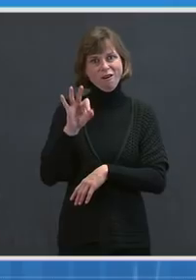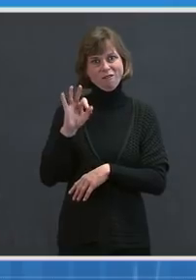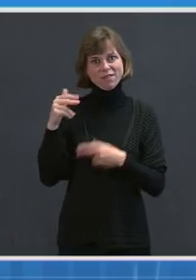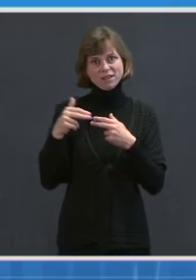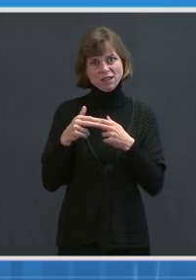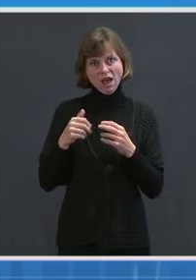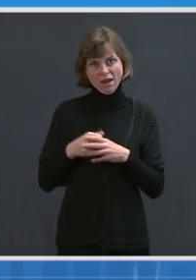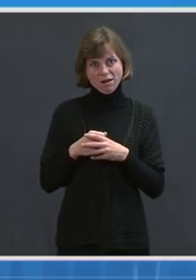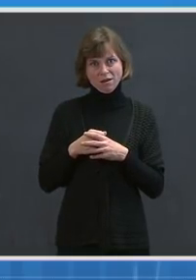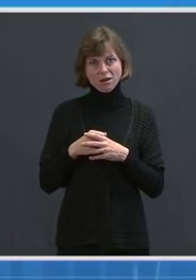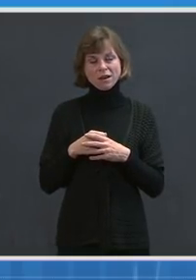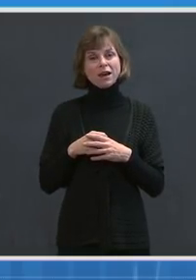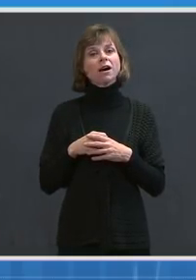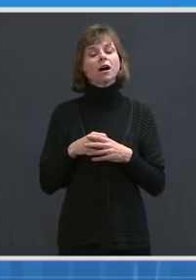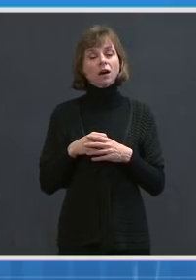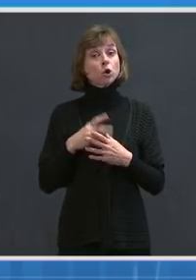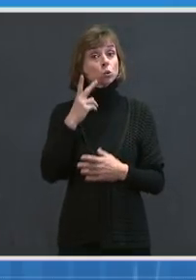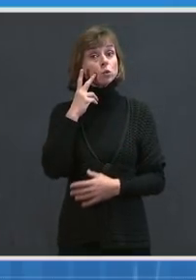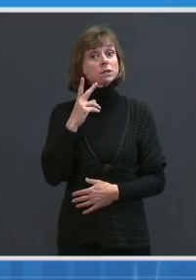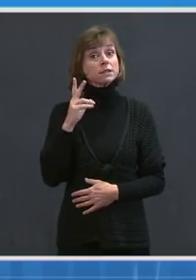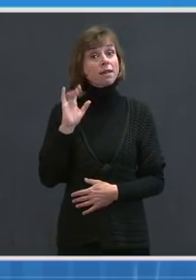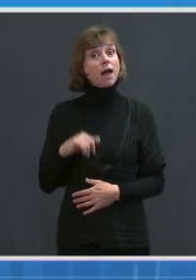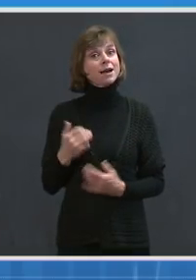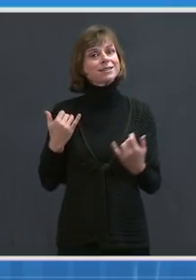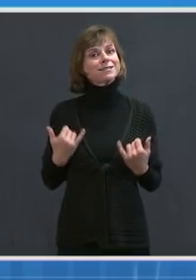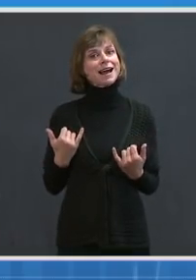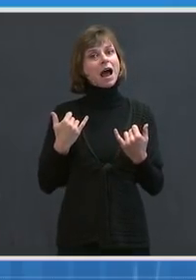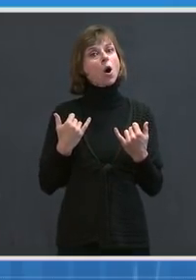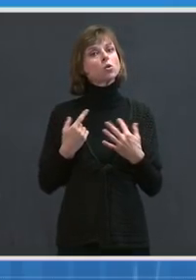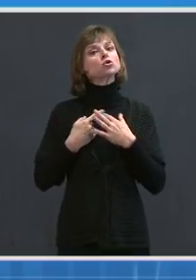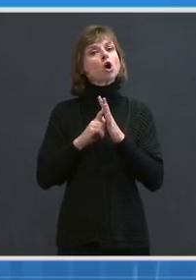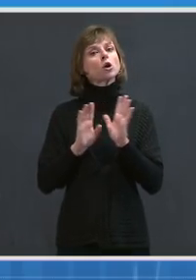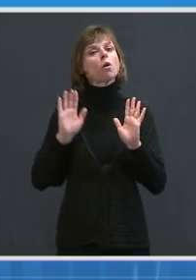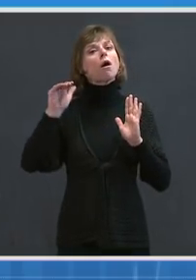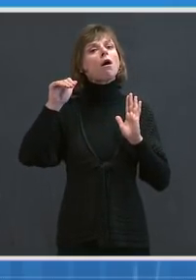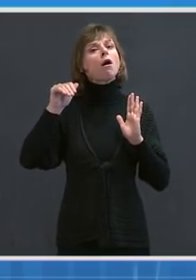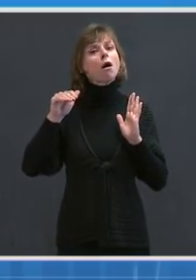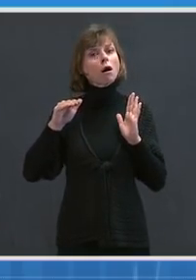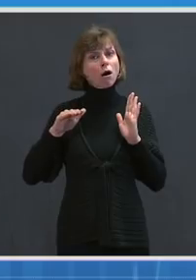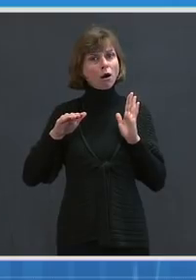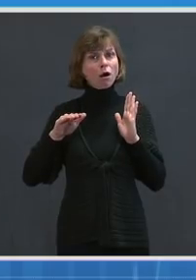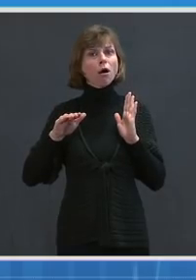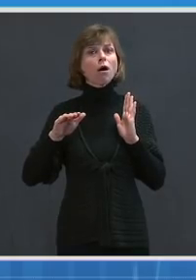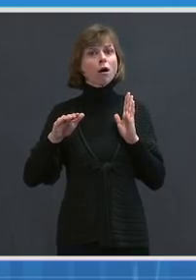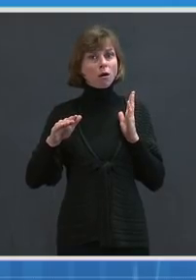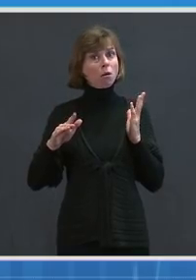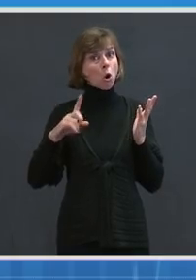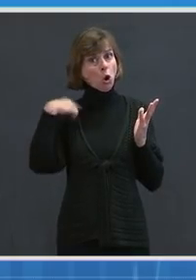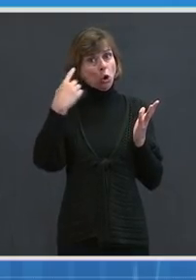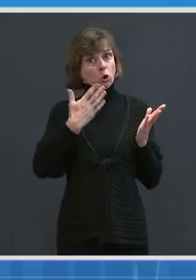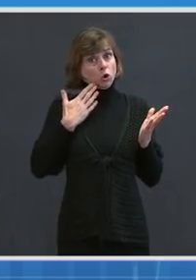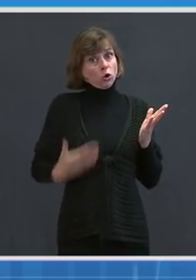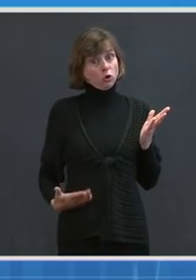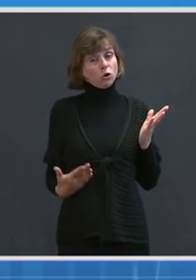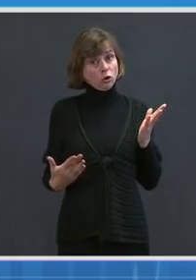which now, as you see, is starting to come down in a very nice deflection curve. The issue is --